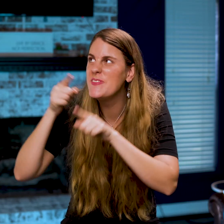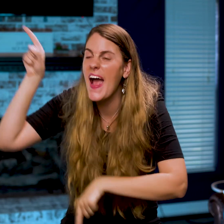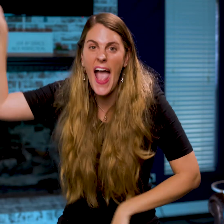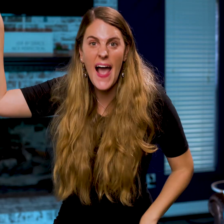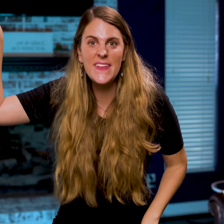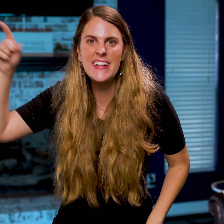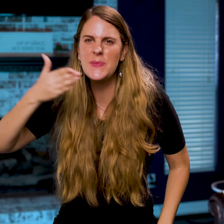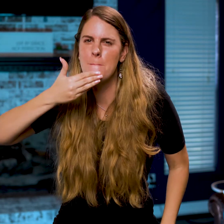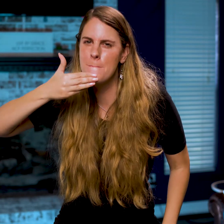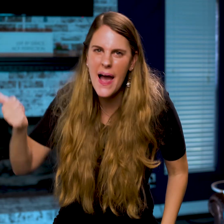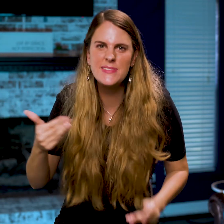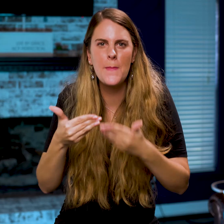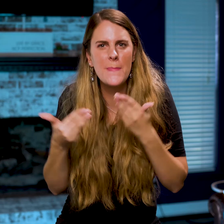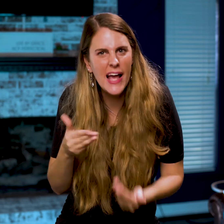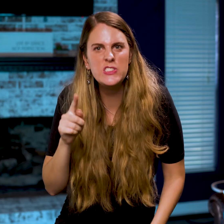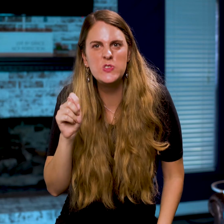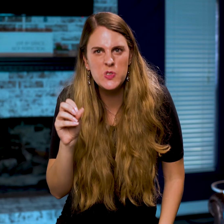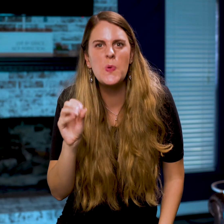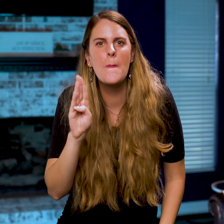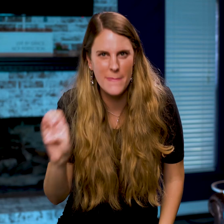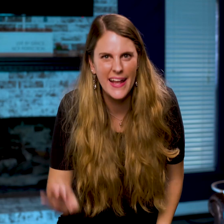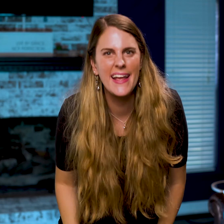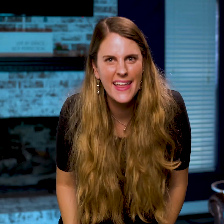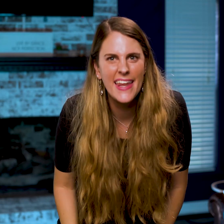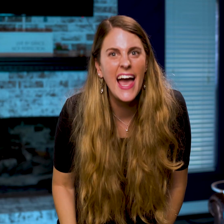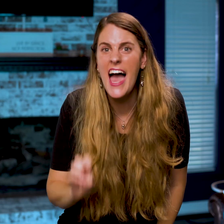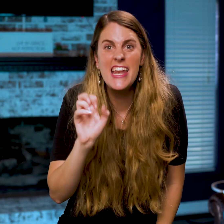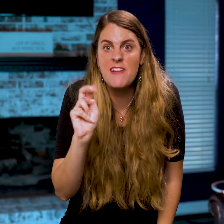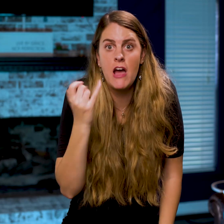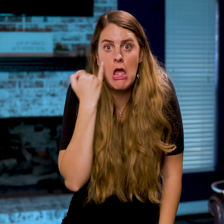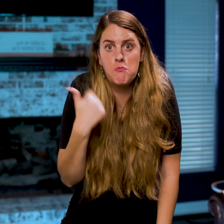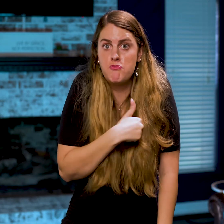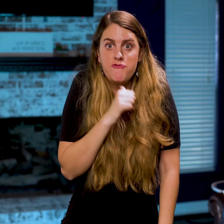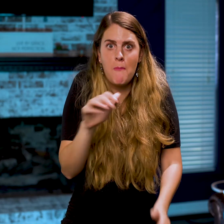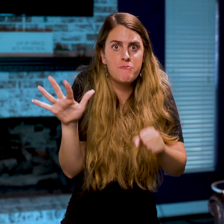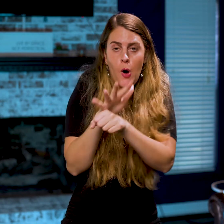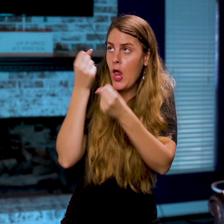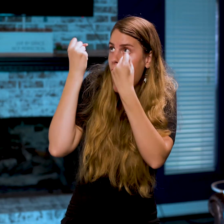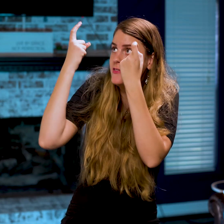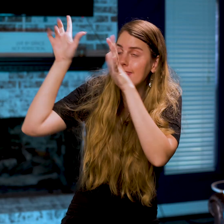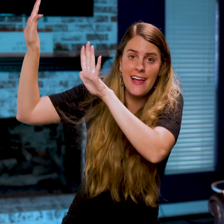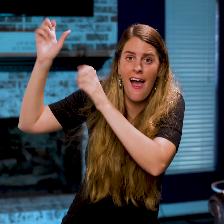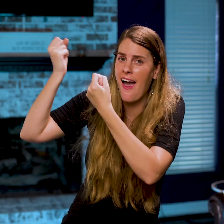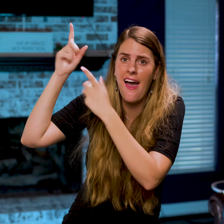Listening to Him is the best place to be, even when we don’t fully understand,